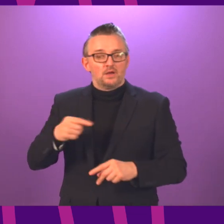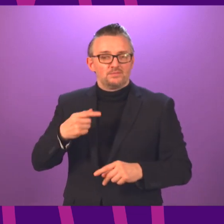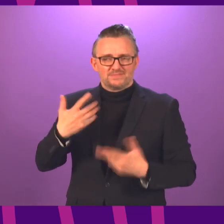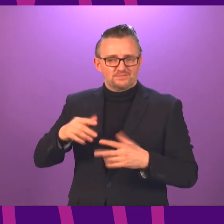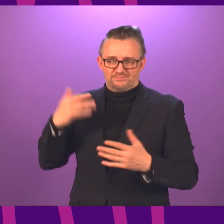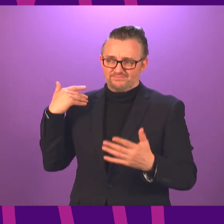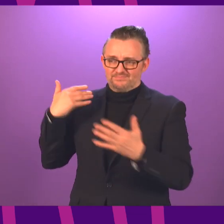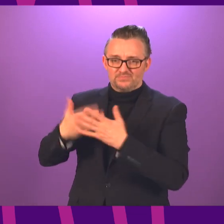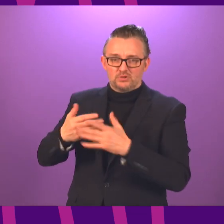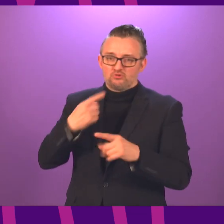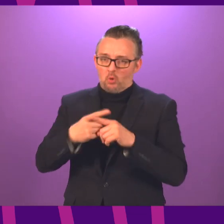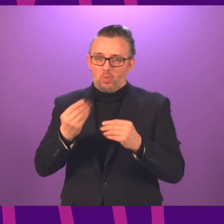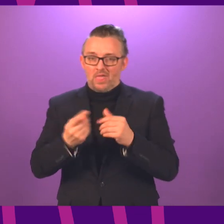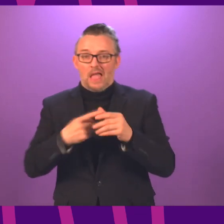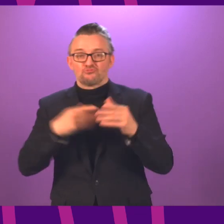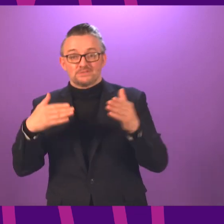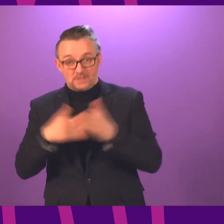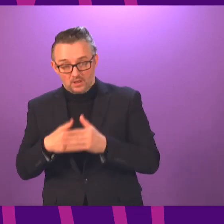with AstraZeneca in the past few weeks. The pharmaceutical companies are already looking